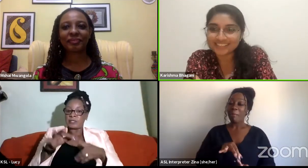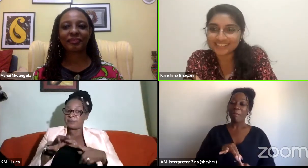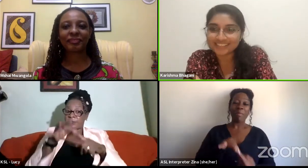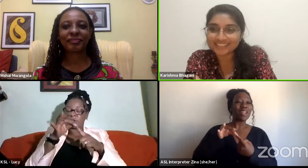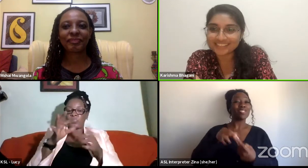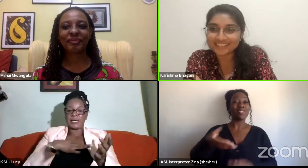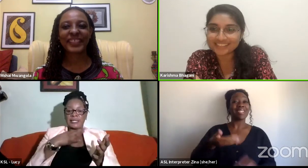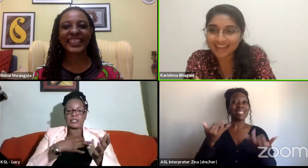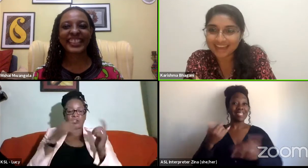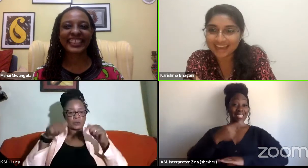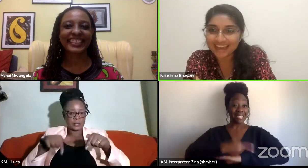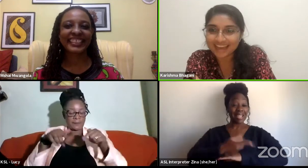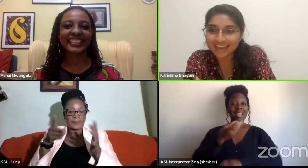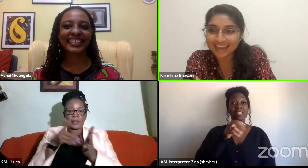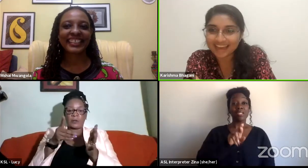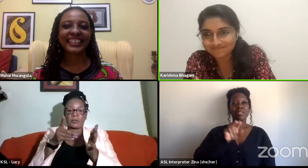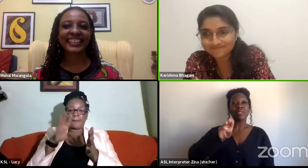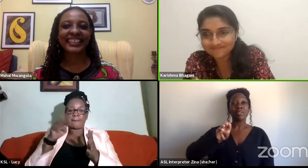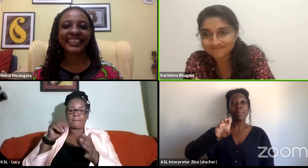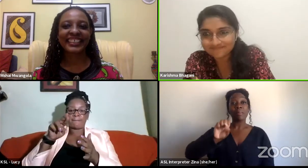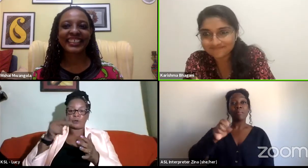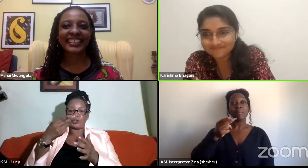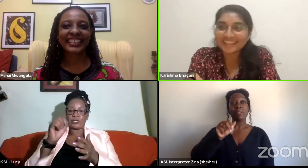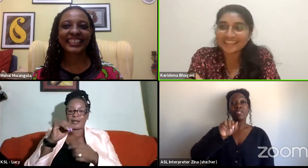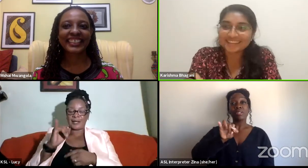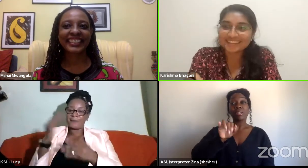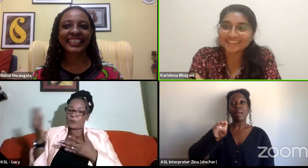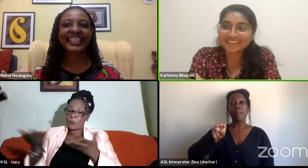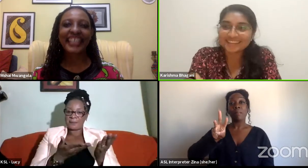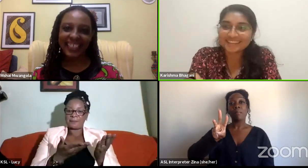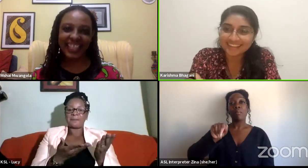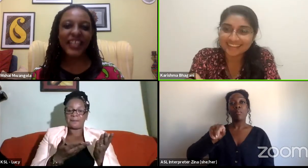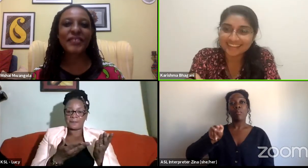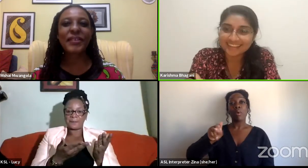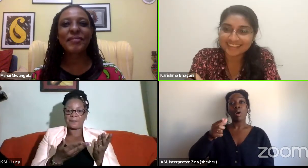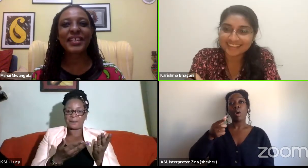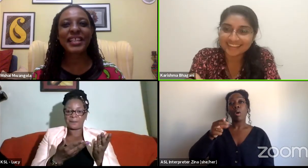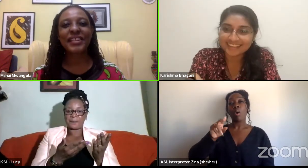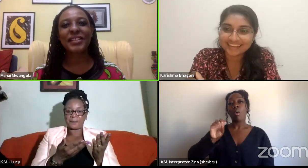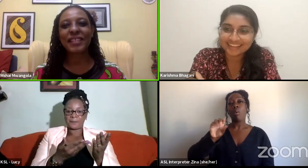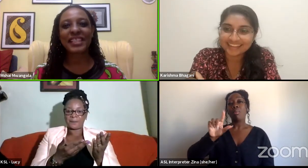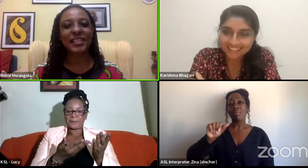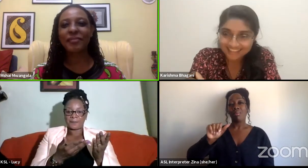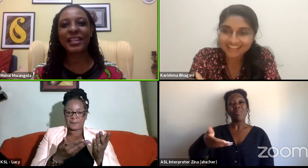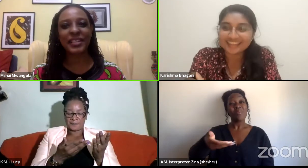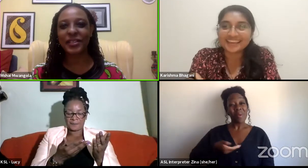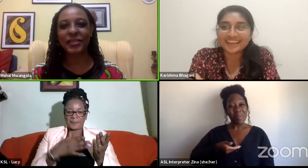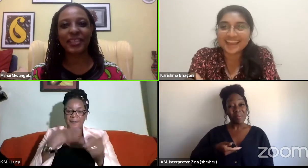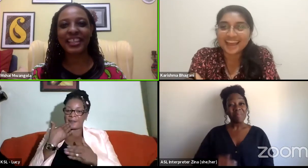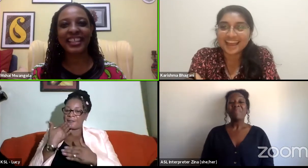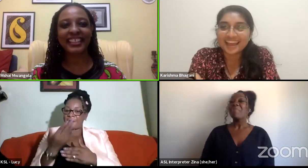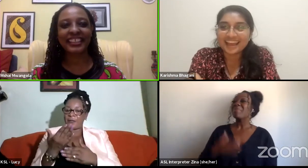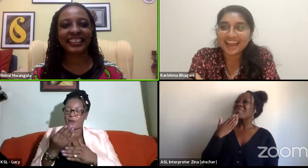Dr Mshai Mwangola, welcome. Thank you very much, Karishma. Such a pleasure to be here.